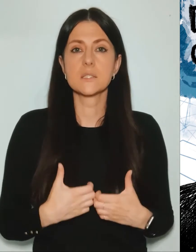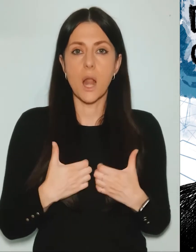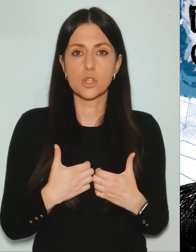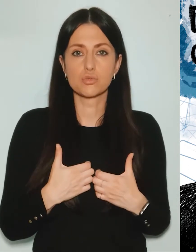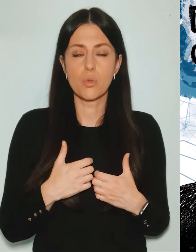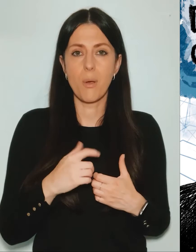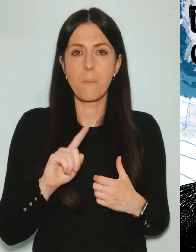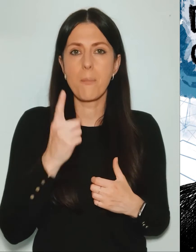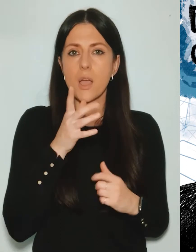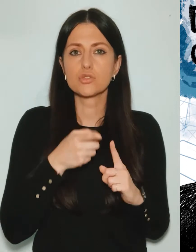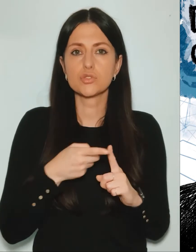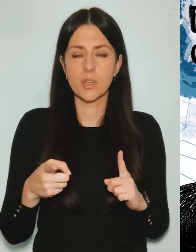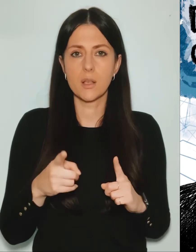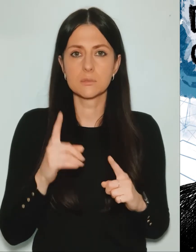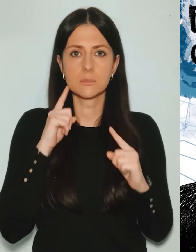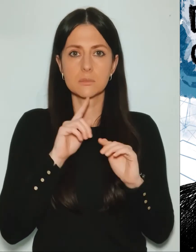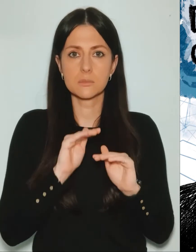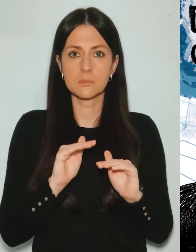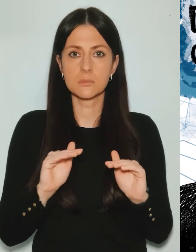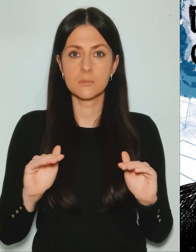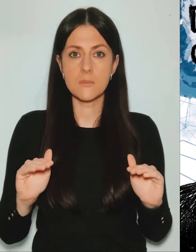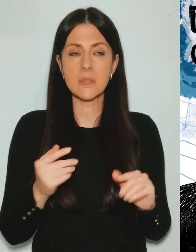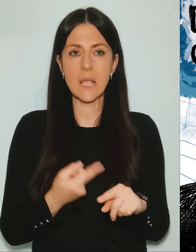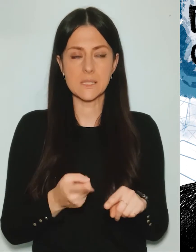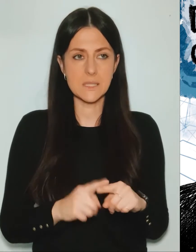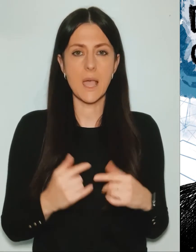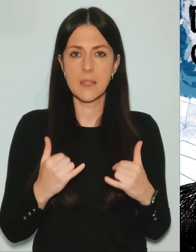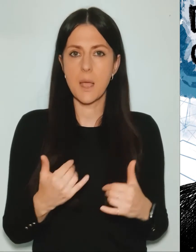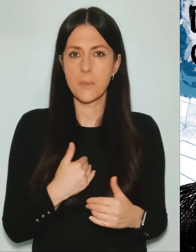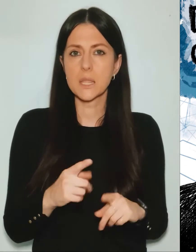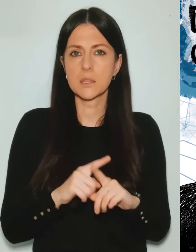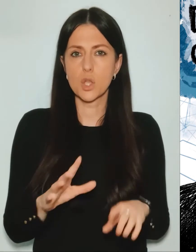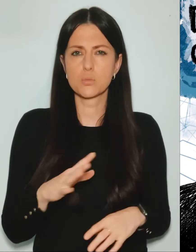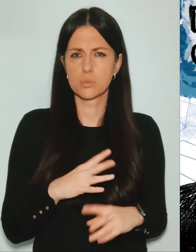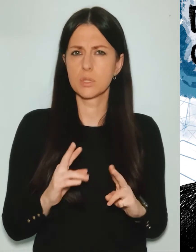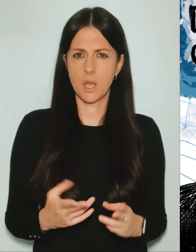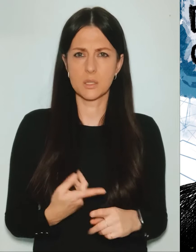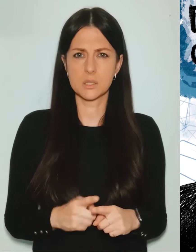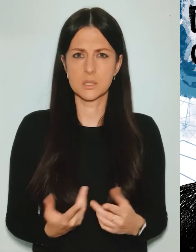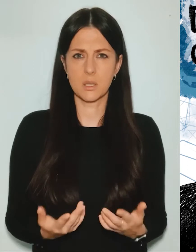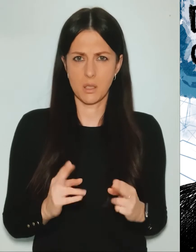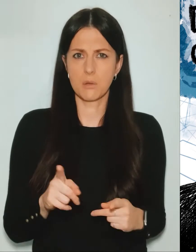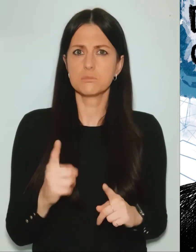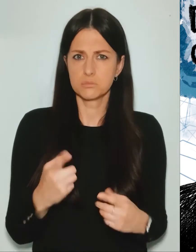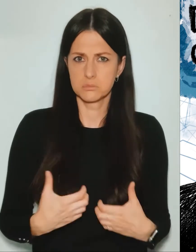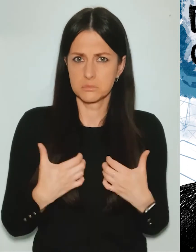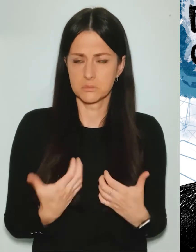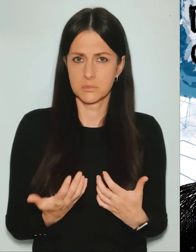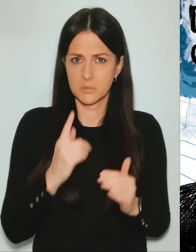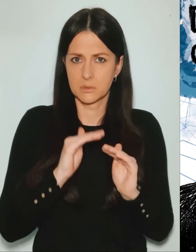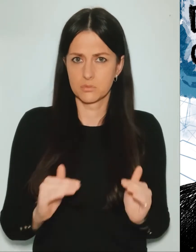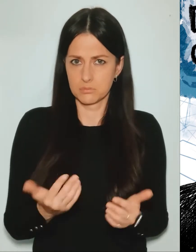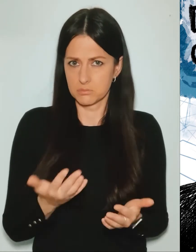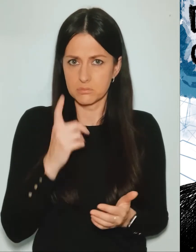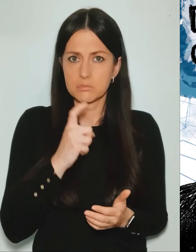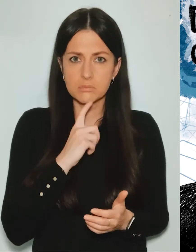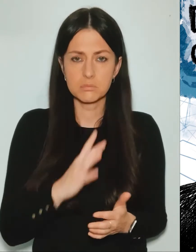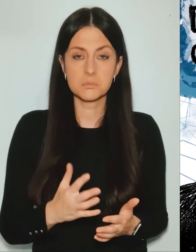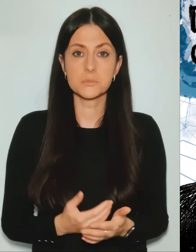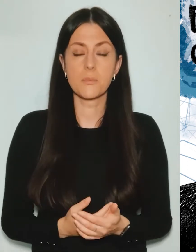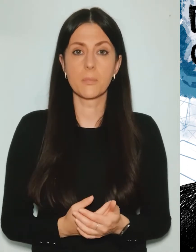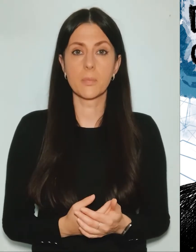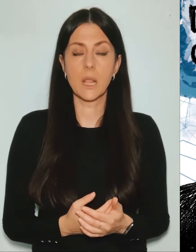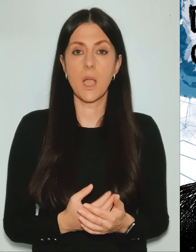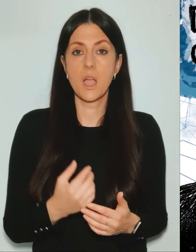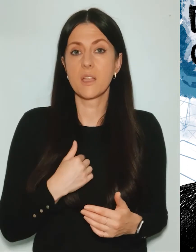And it was something for me like... like, how is it?... how is it that you are frightened by silence? I didn't understand it, because I was in Mariupol only for three days.